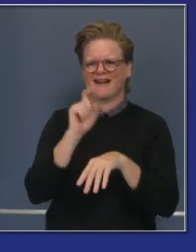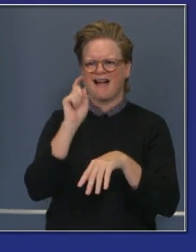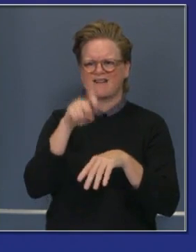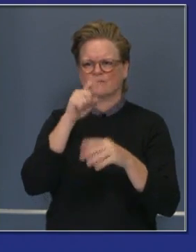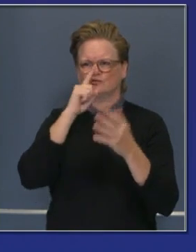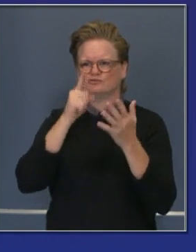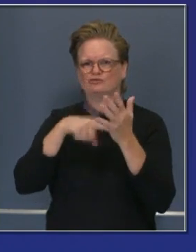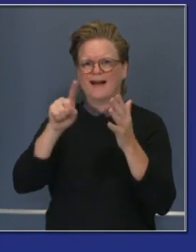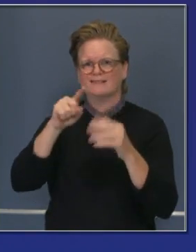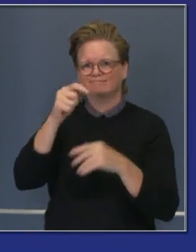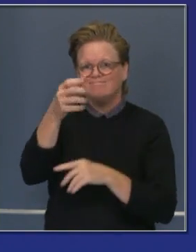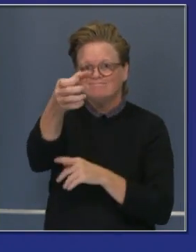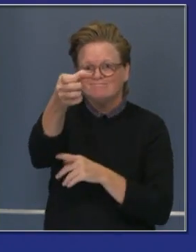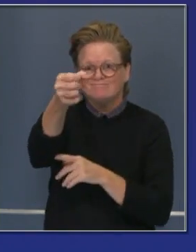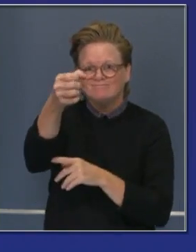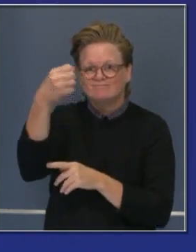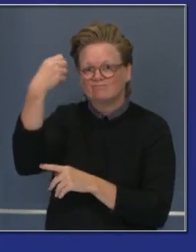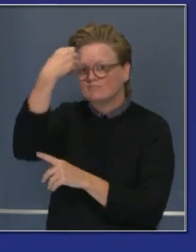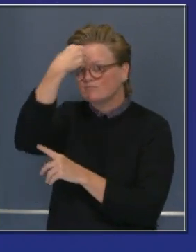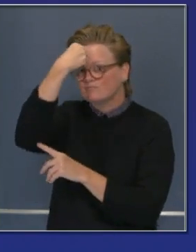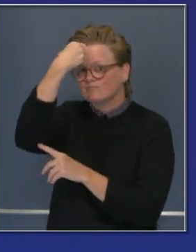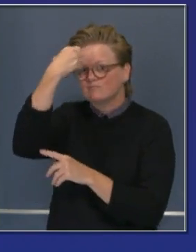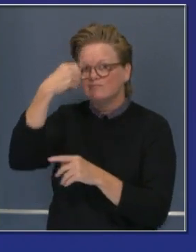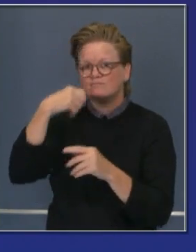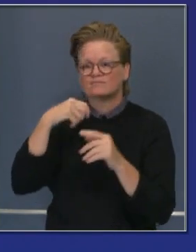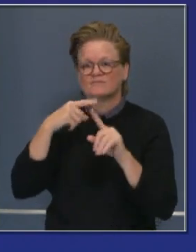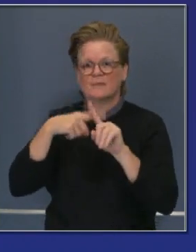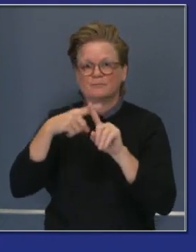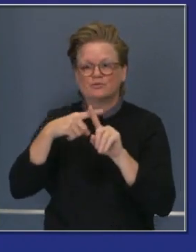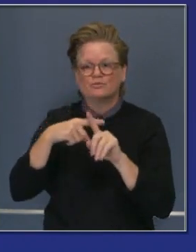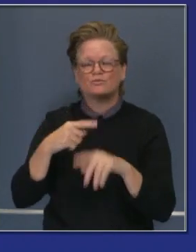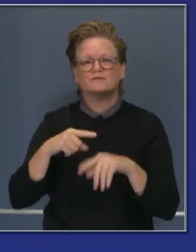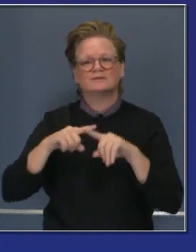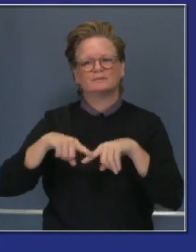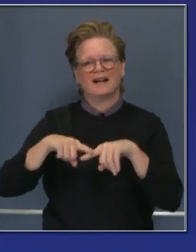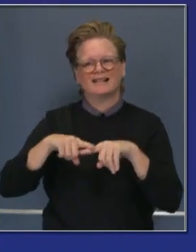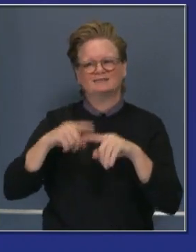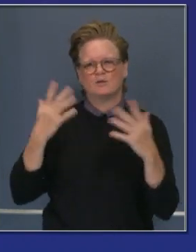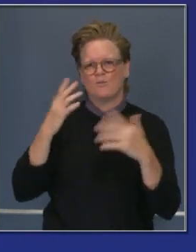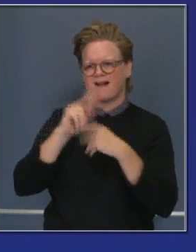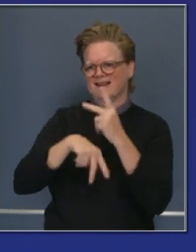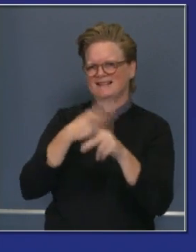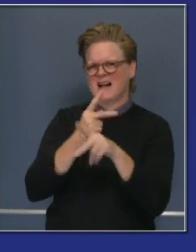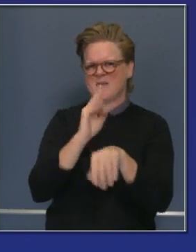REQUIRES SYMPTOMS SCREENING AT THE FRONT DOORS, THAT THOSE CONTINUE TO HAPPEN.